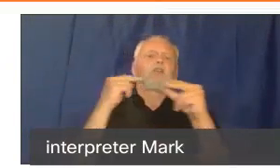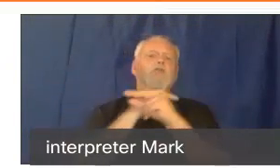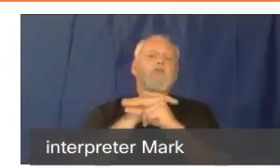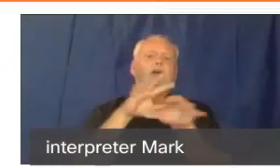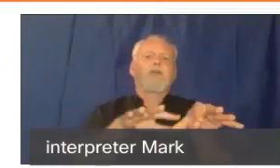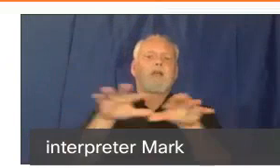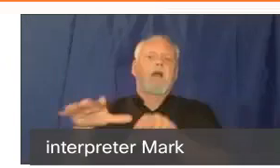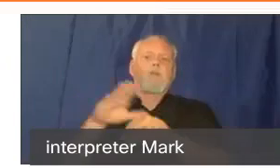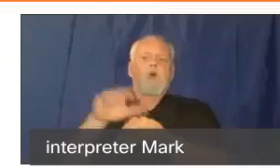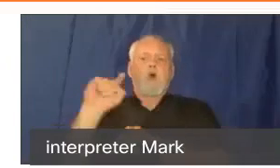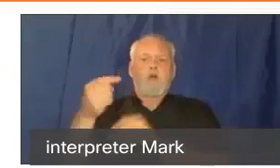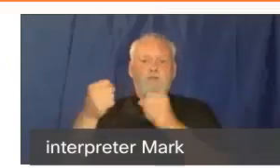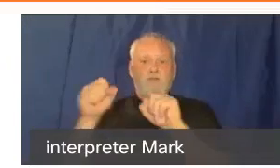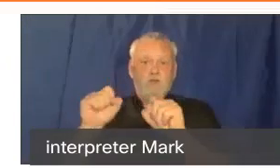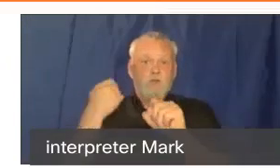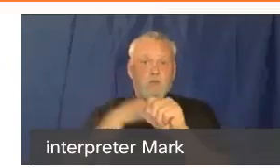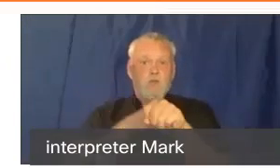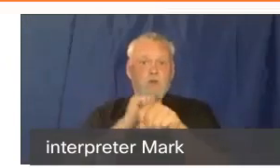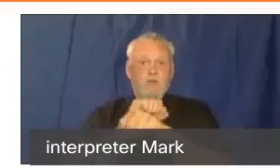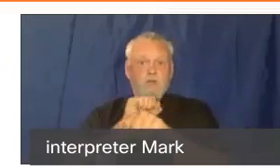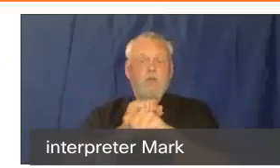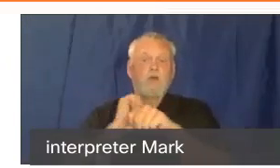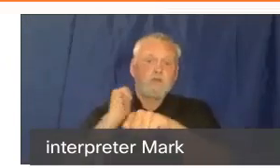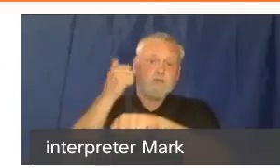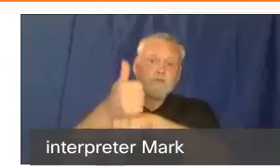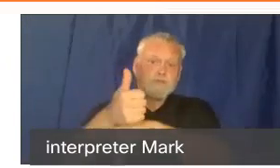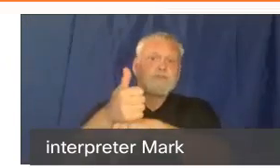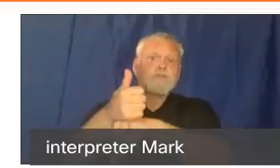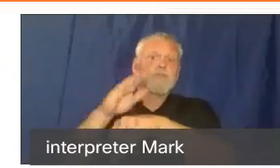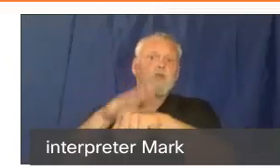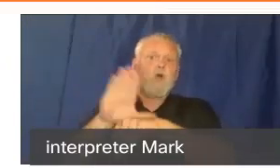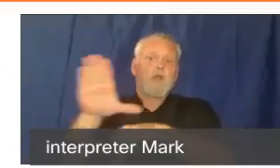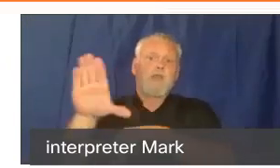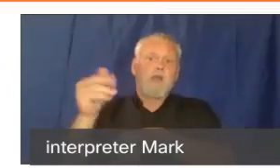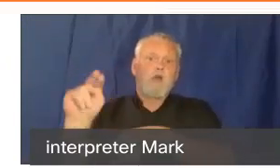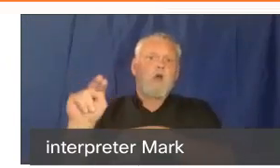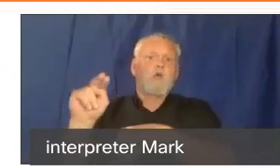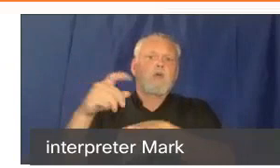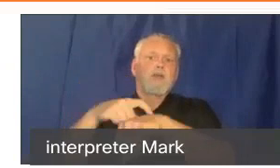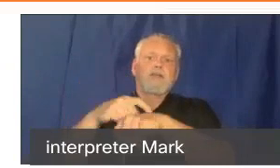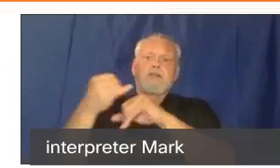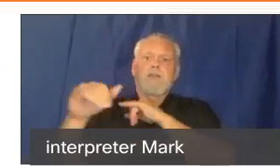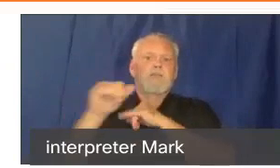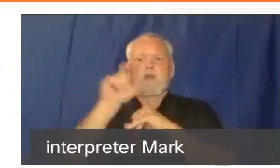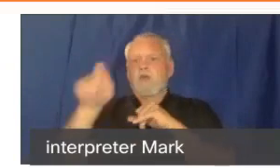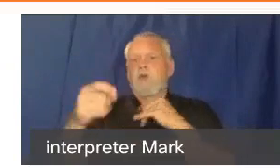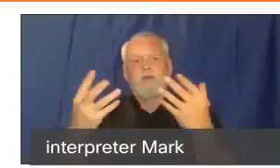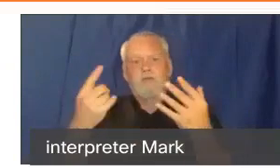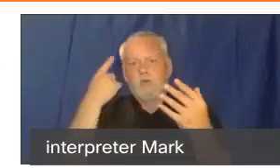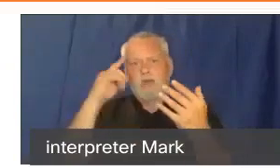We've worked those things on on on their own timeline so you don't have to wait for the project and.